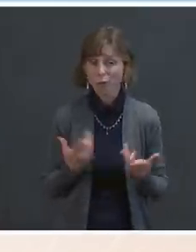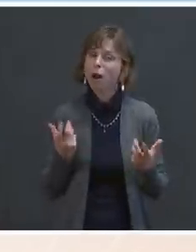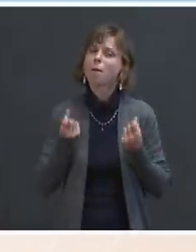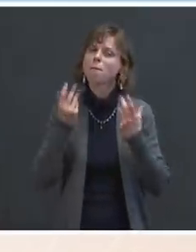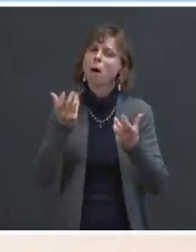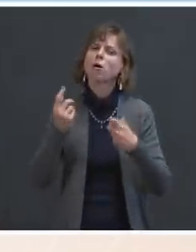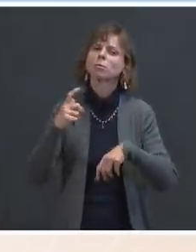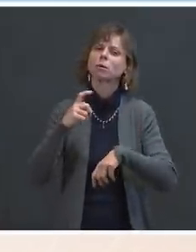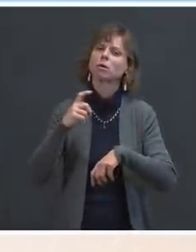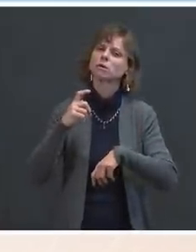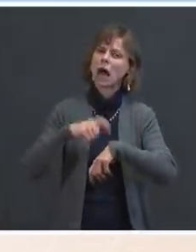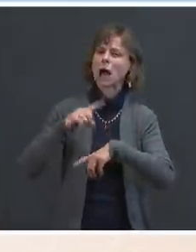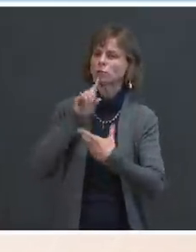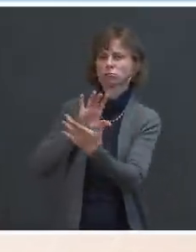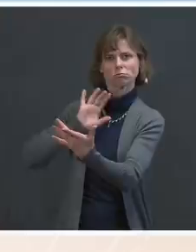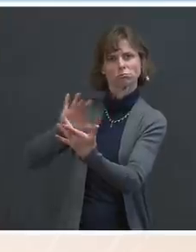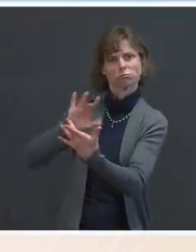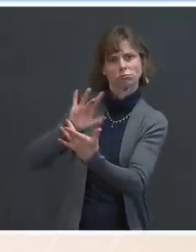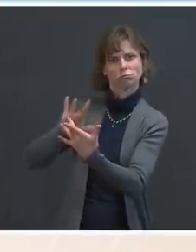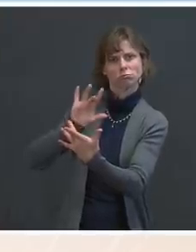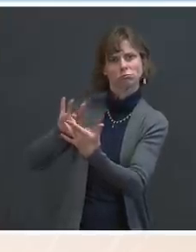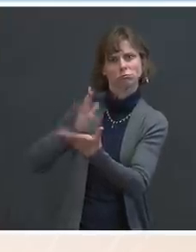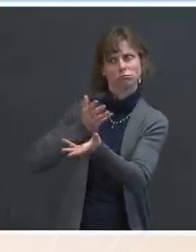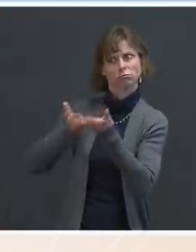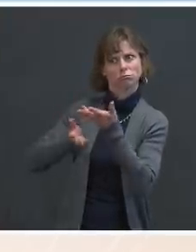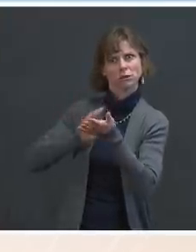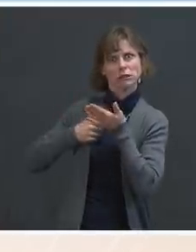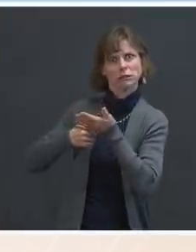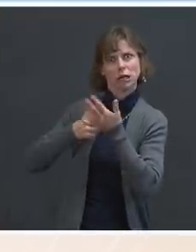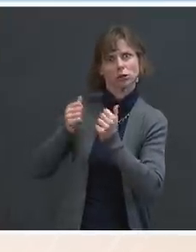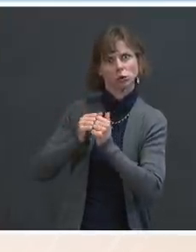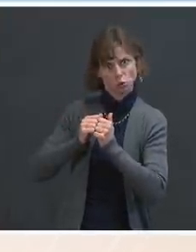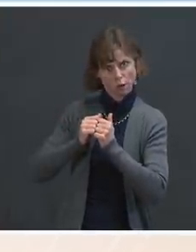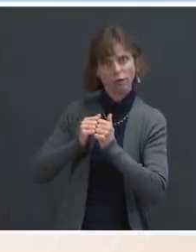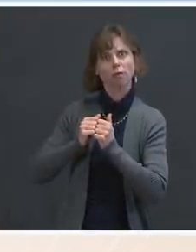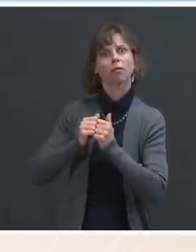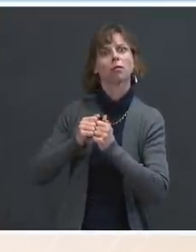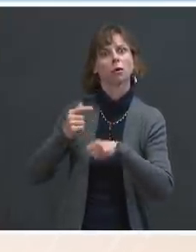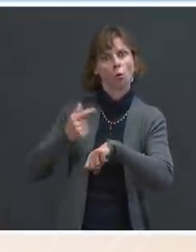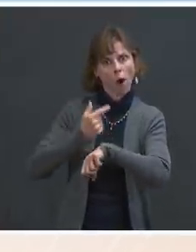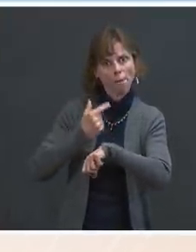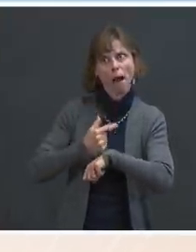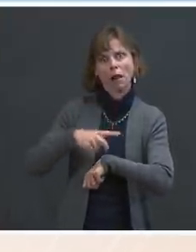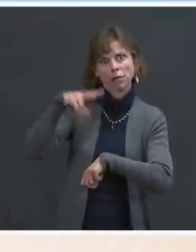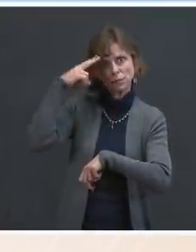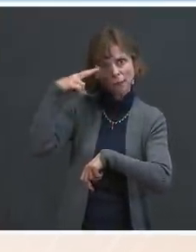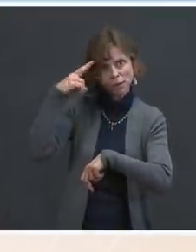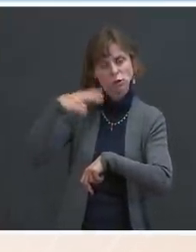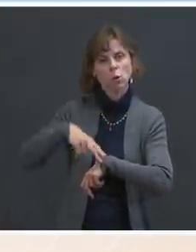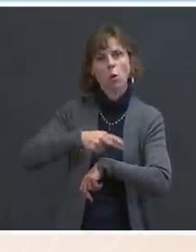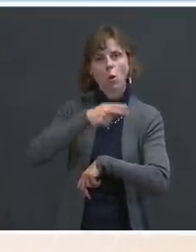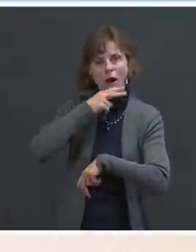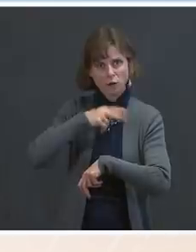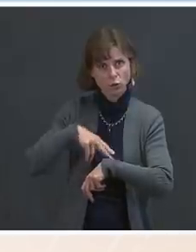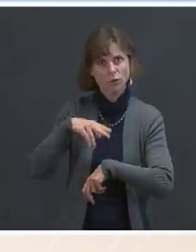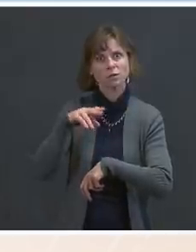with the government of Mexico at very high level, with the government of Guatemala, with the Honduran government and Salvadoran in the first,